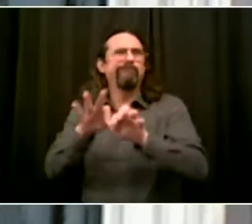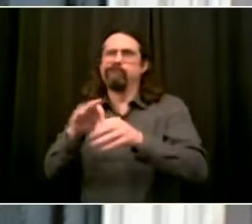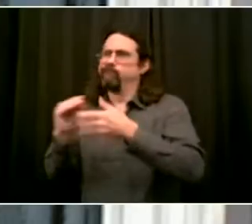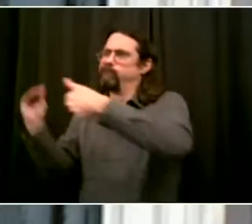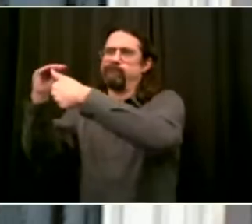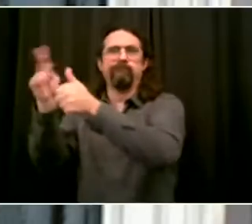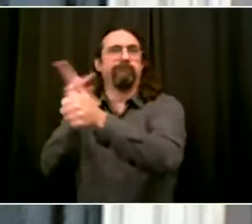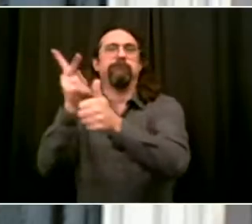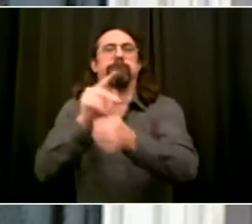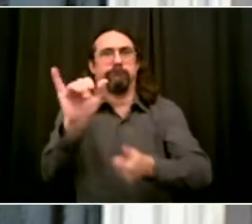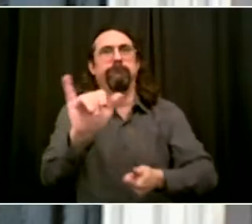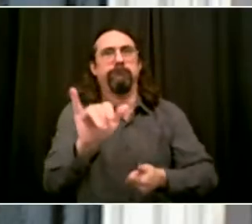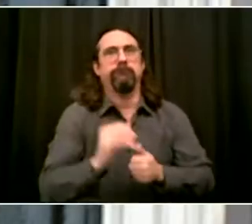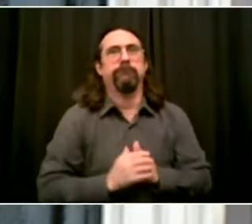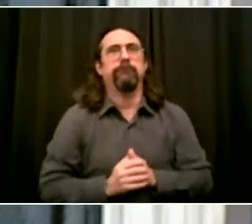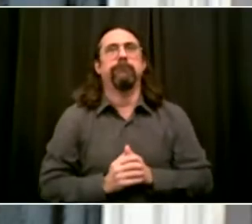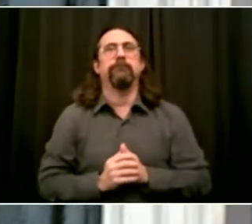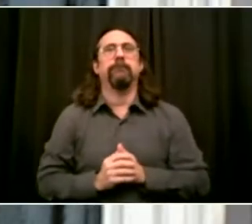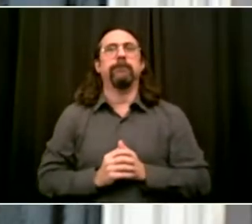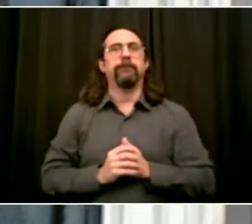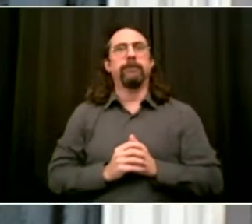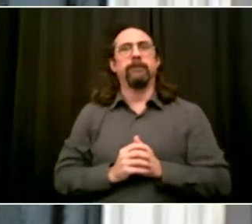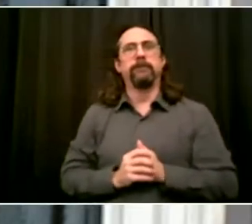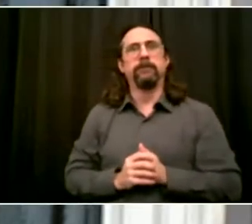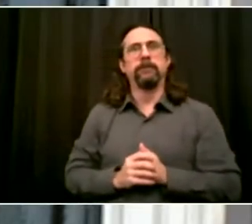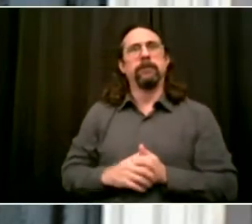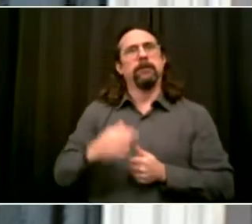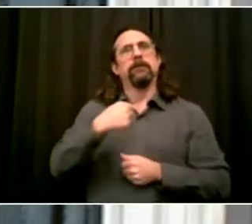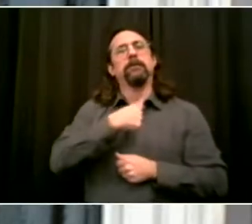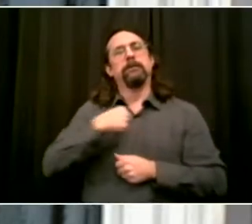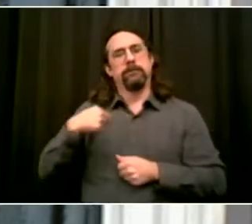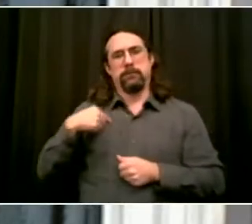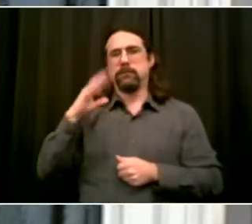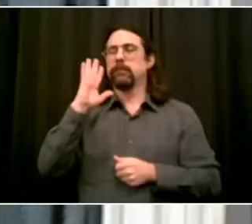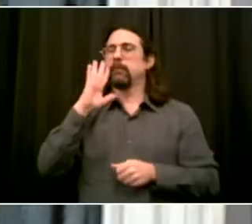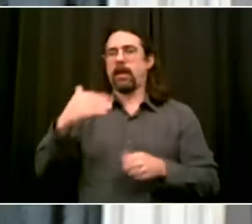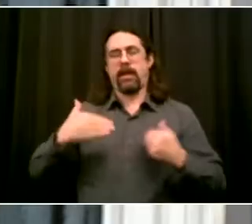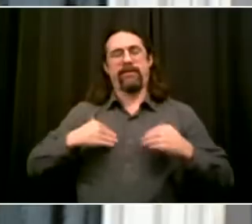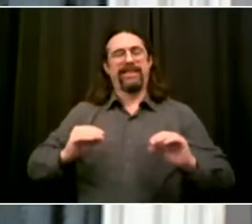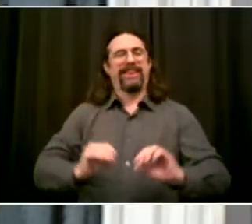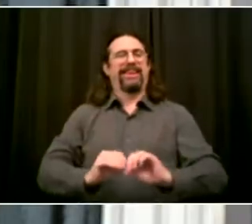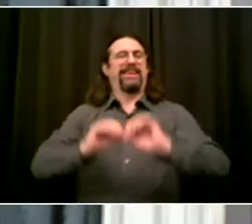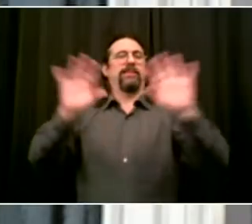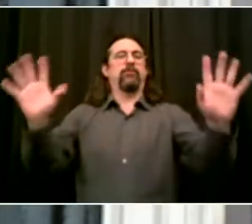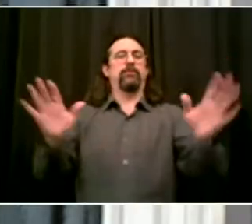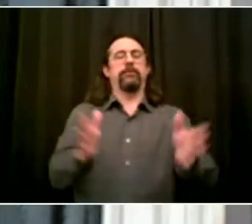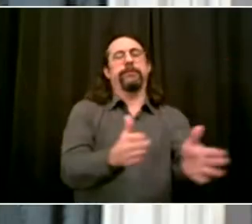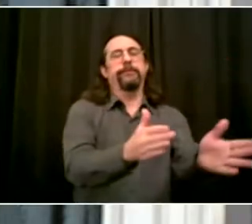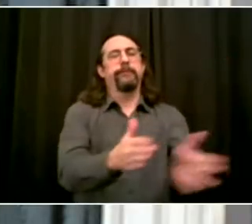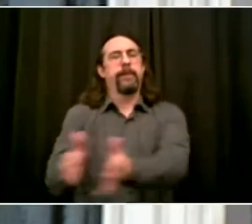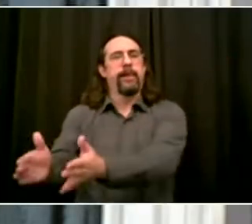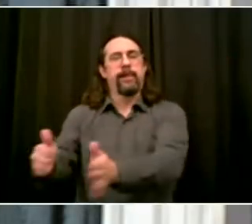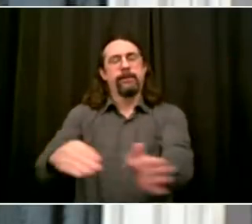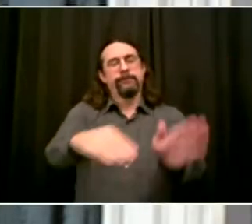WITH RESPECT TO EXACTLY HOW THOSE WILL BE ALLOCATED, AND